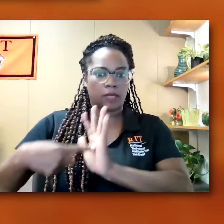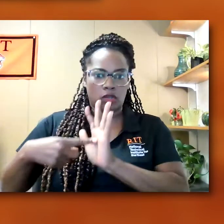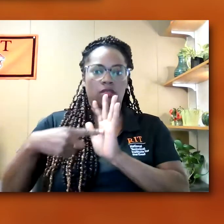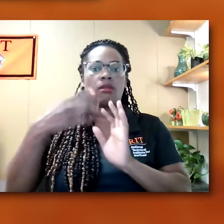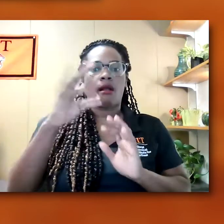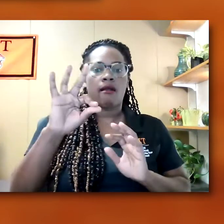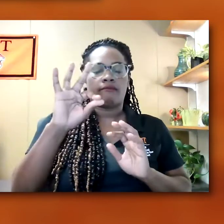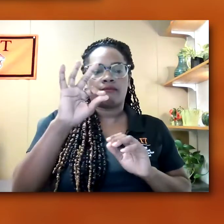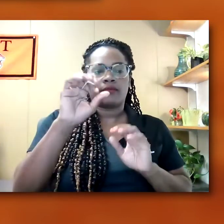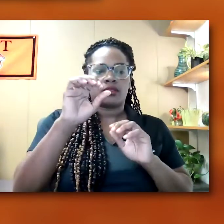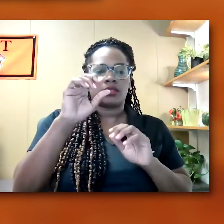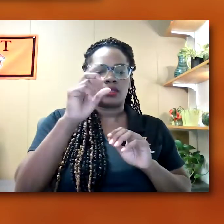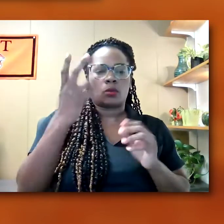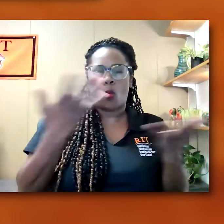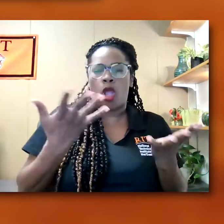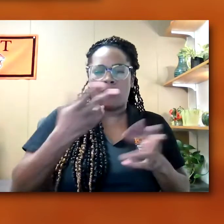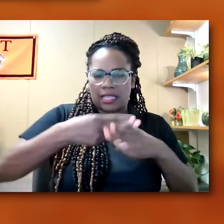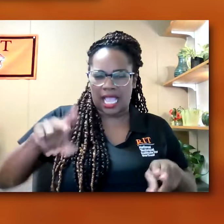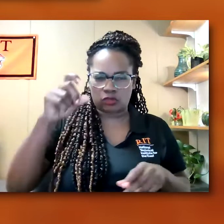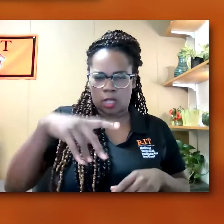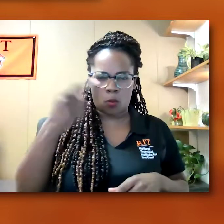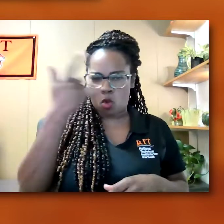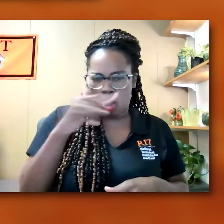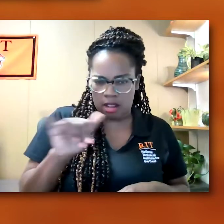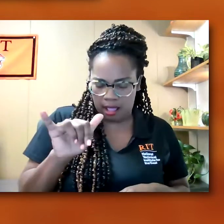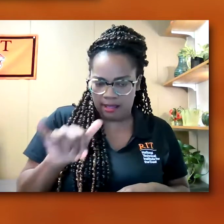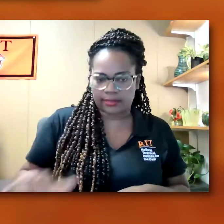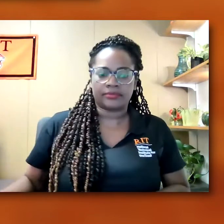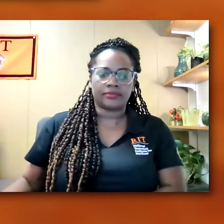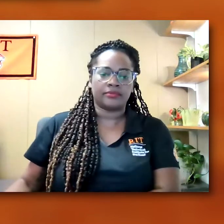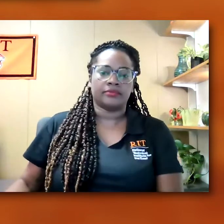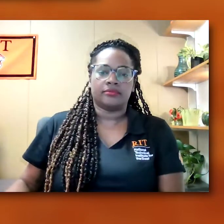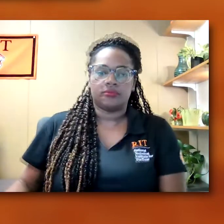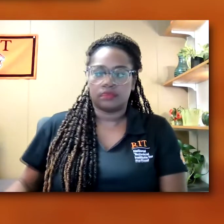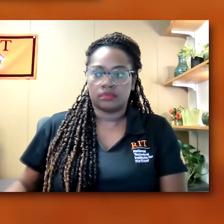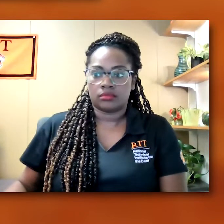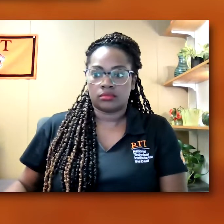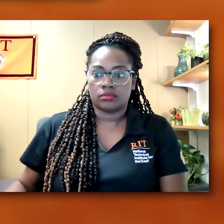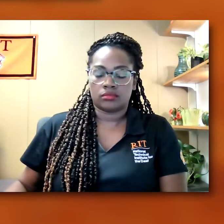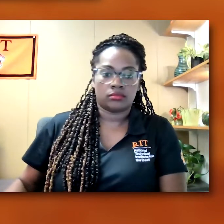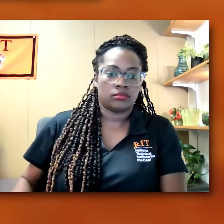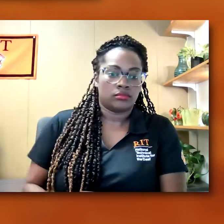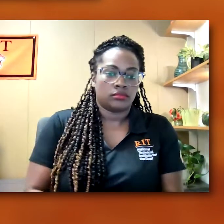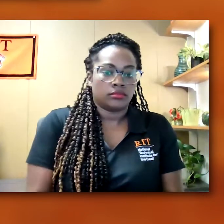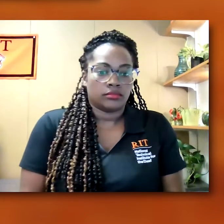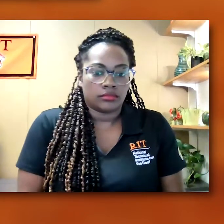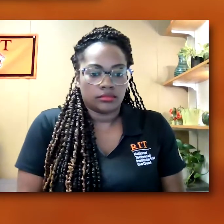So I've got two examples of what an egg drop actually looks like. Hi. I'm Aly and welcome to Aberdeen Science Centre